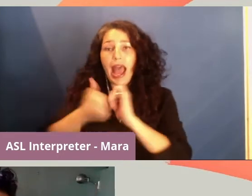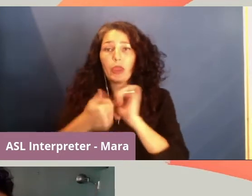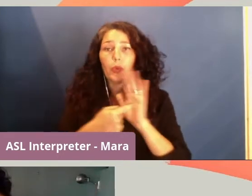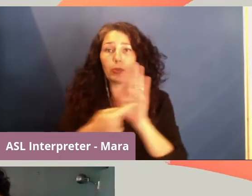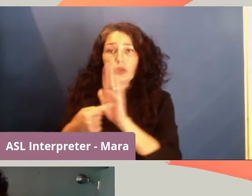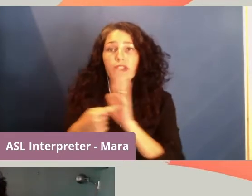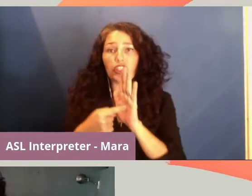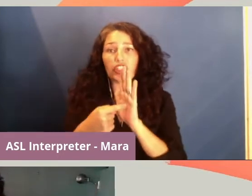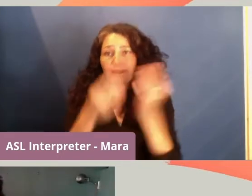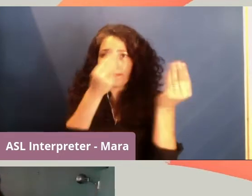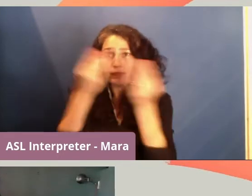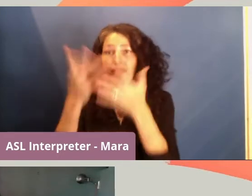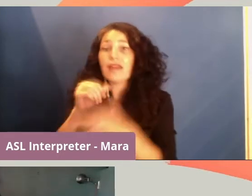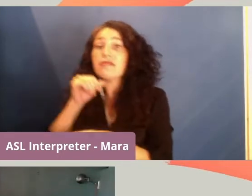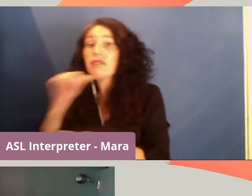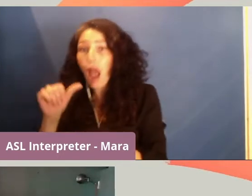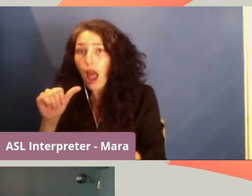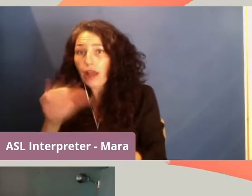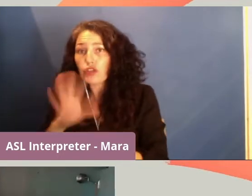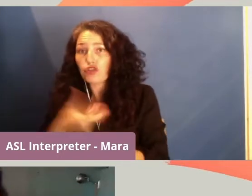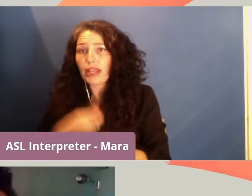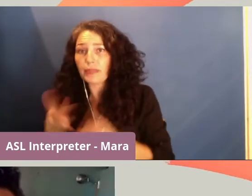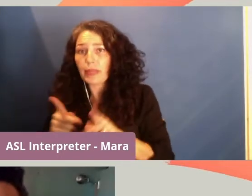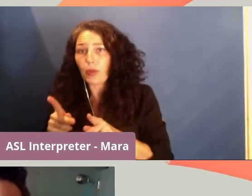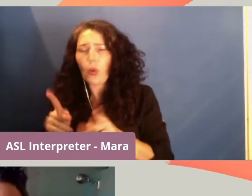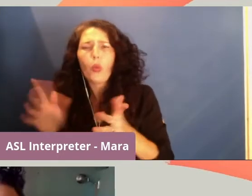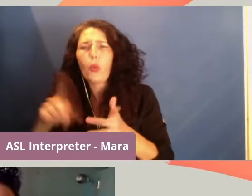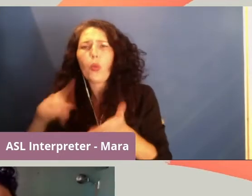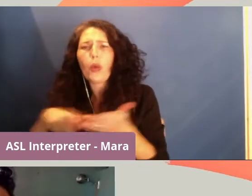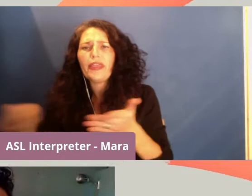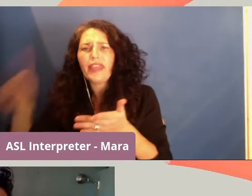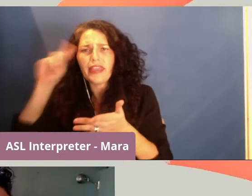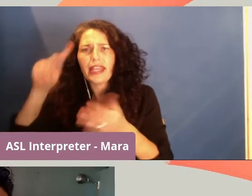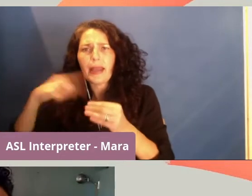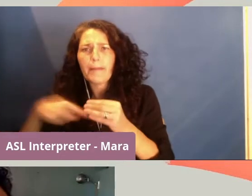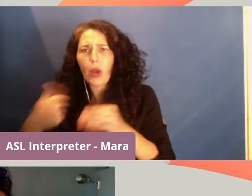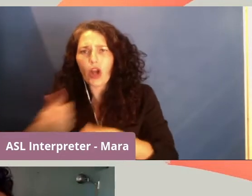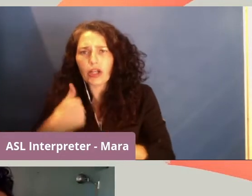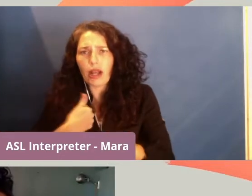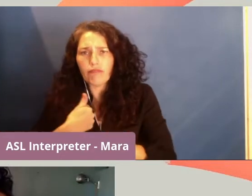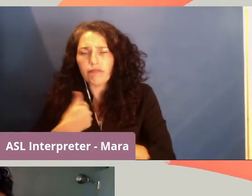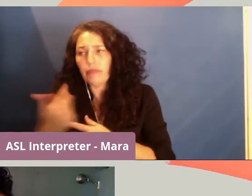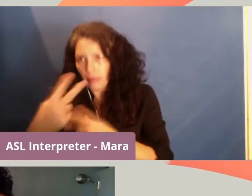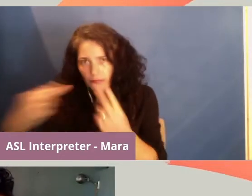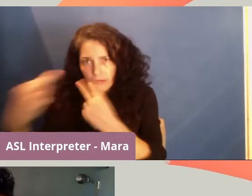what non-trans people think about us and how we think about ourselves. In production, we prioritized hiring trans people,